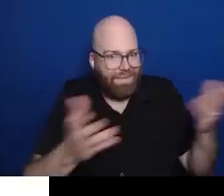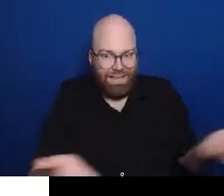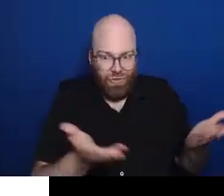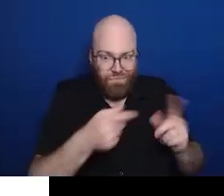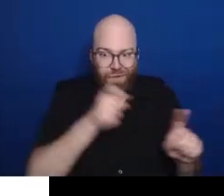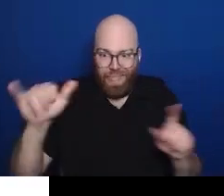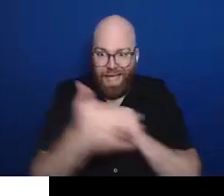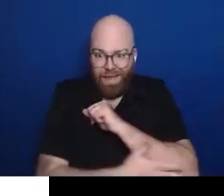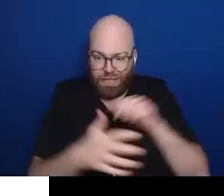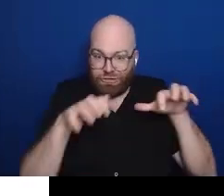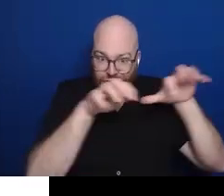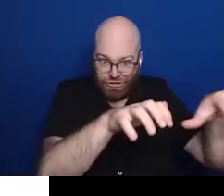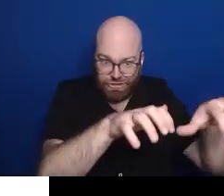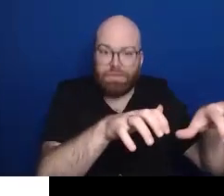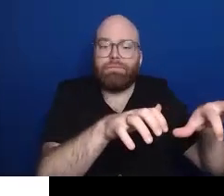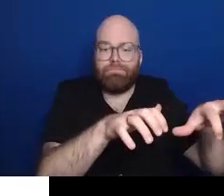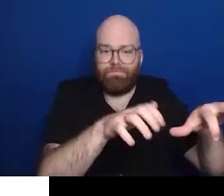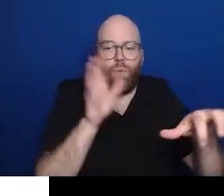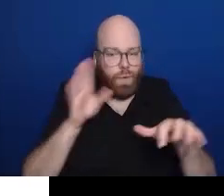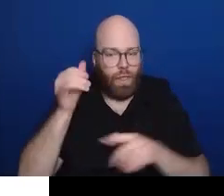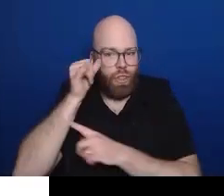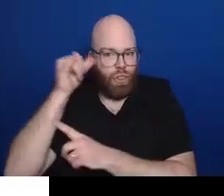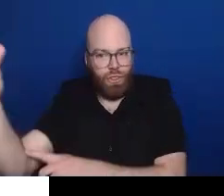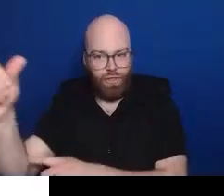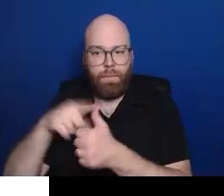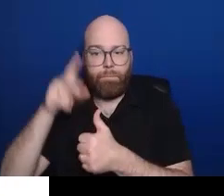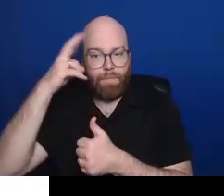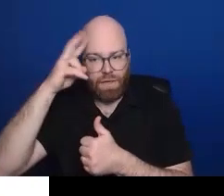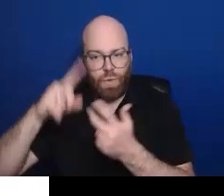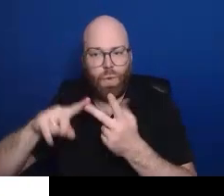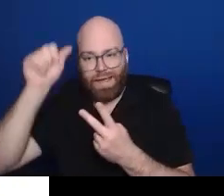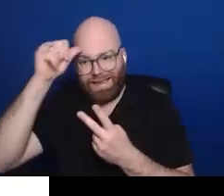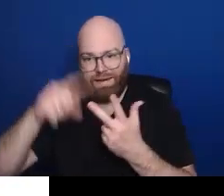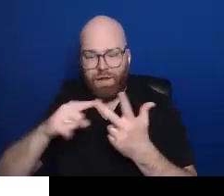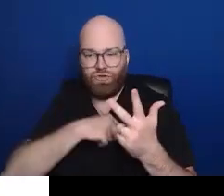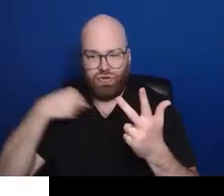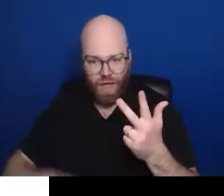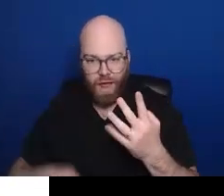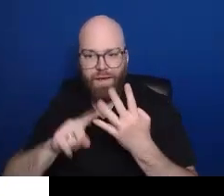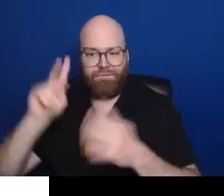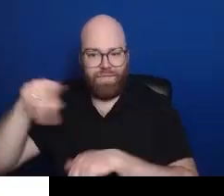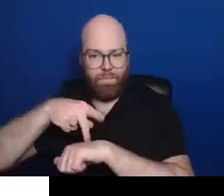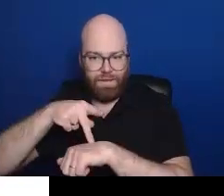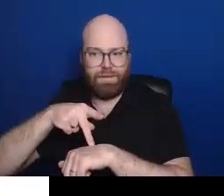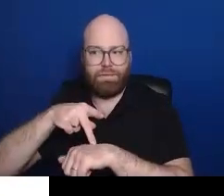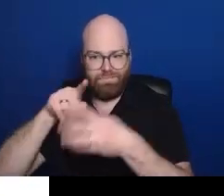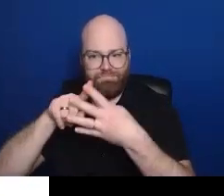which is why they have long wait times. So this is what the table looks like. Oftentimes I explain this